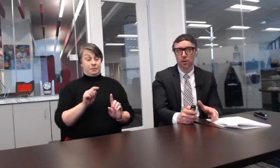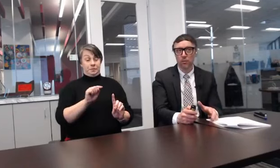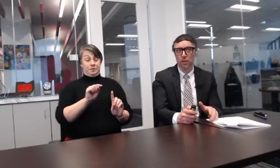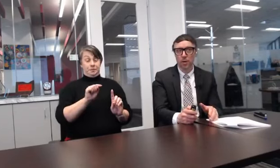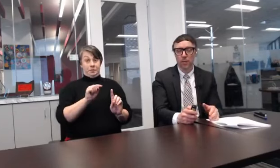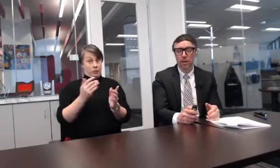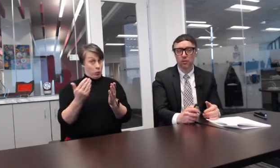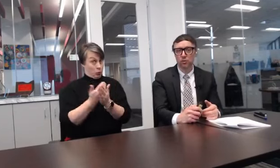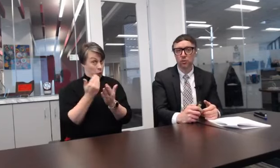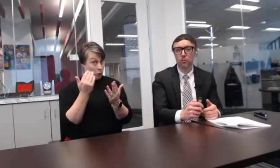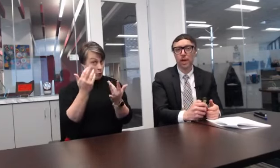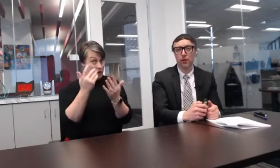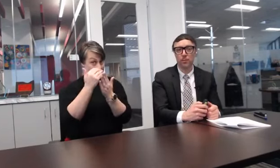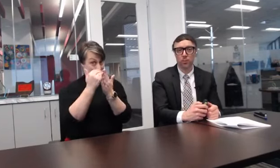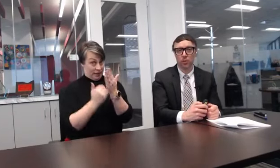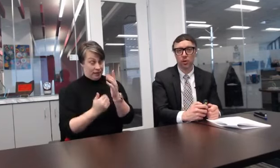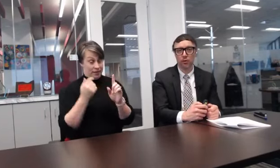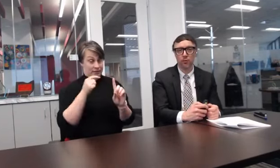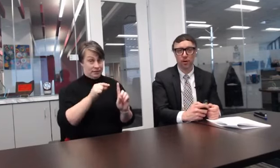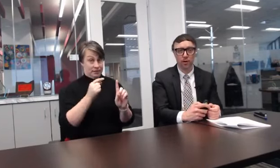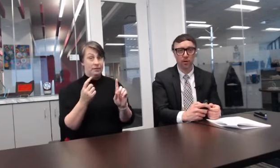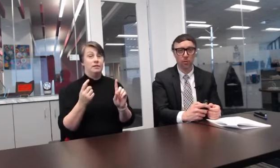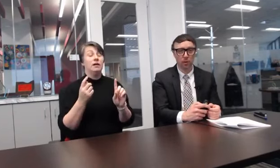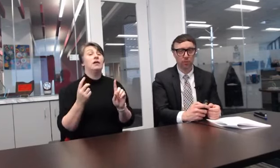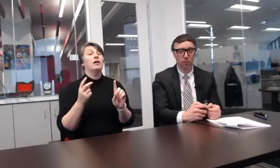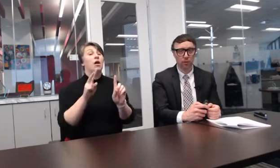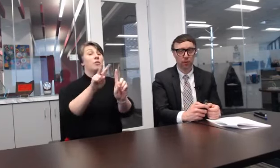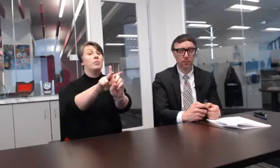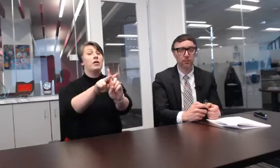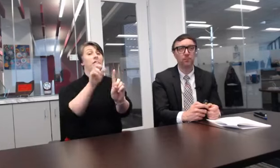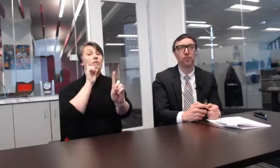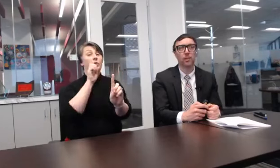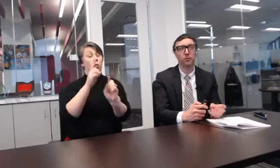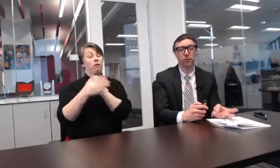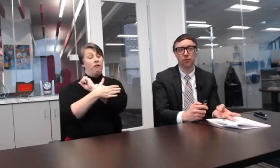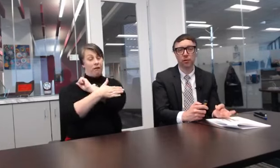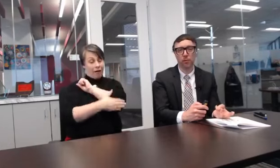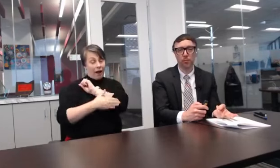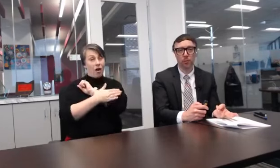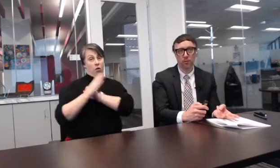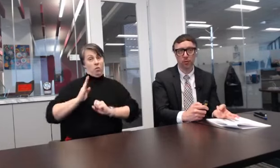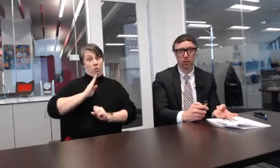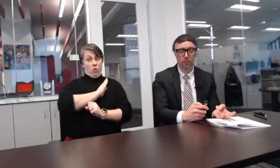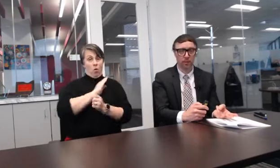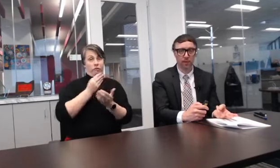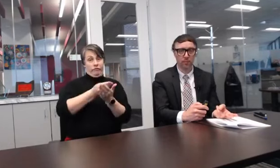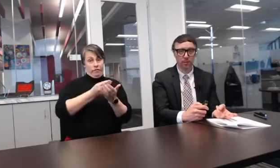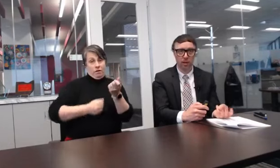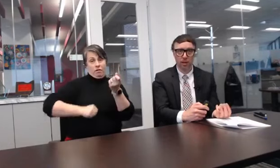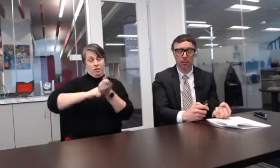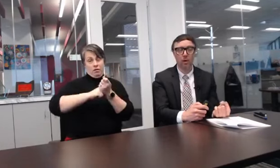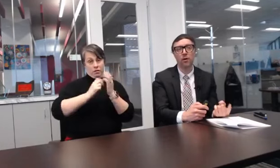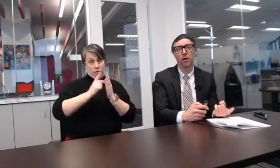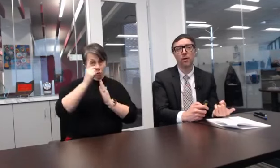only applies to County Board funded waiver programs. So this is the waiver programs that I have been talking about.